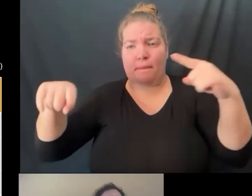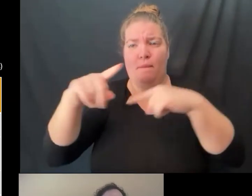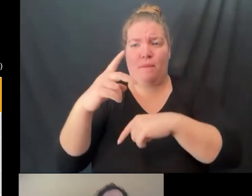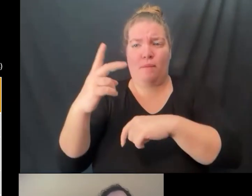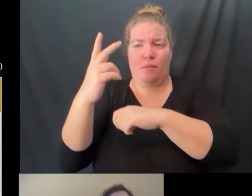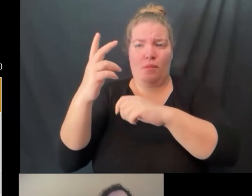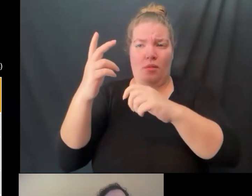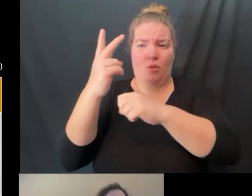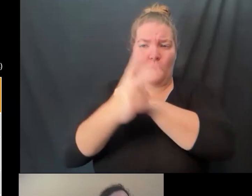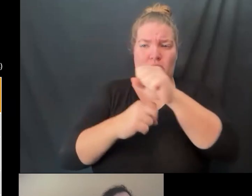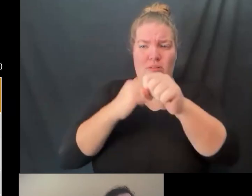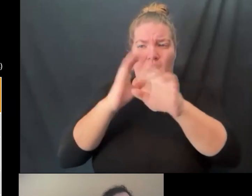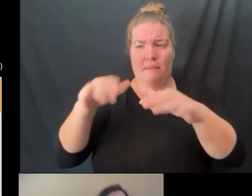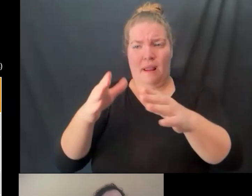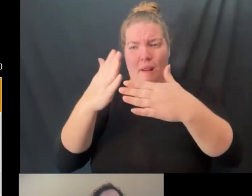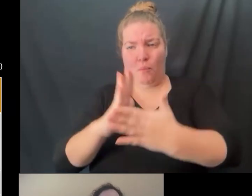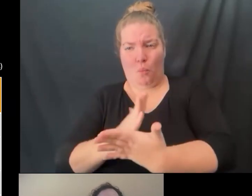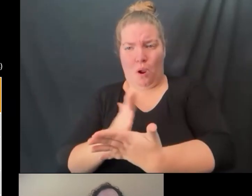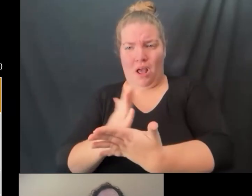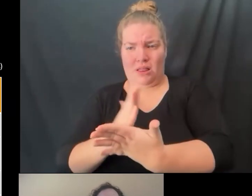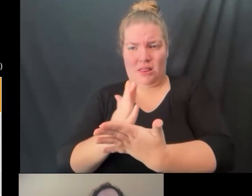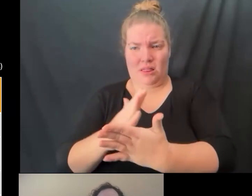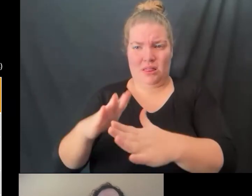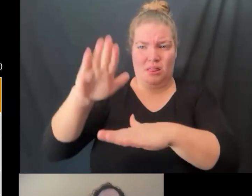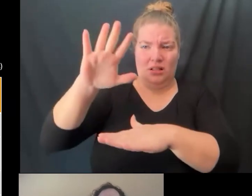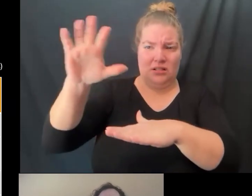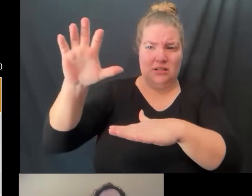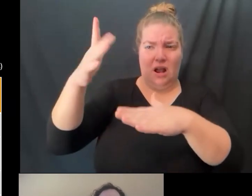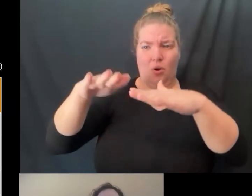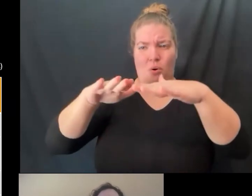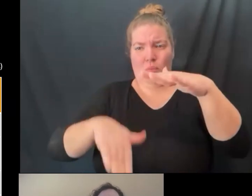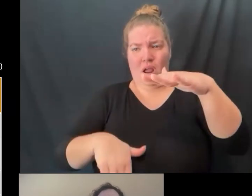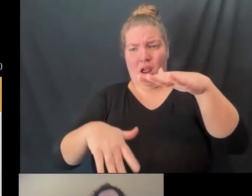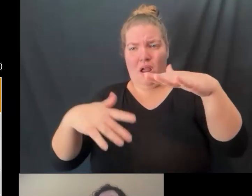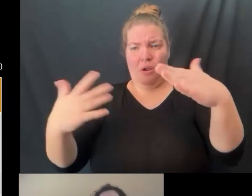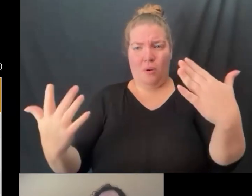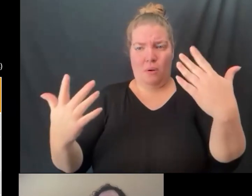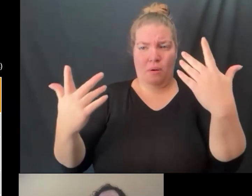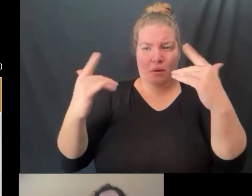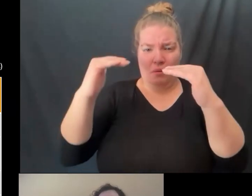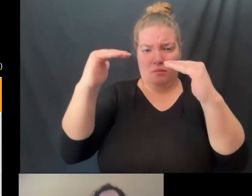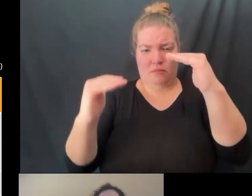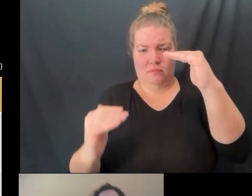and how you average that over a three-year period to determine if at this moment you're considered a 500-plus business